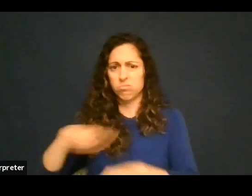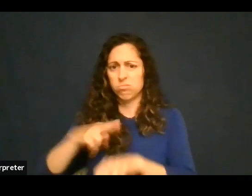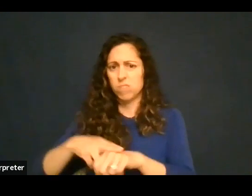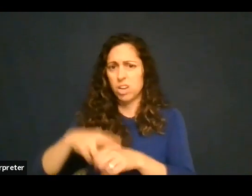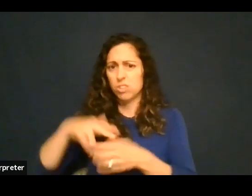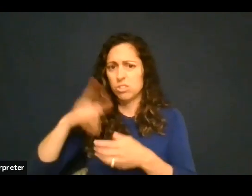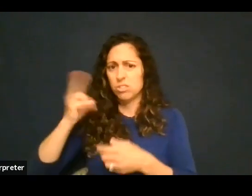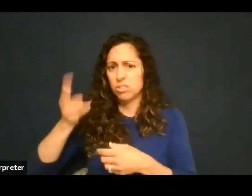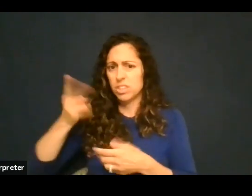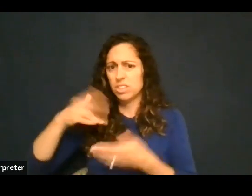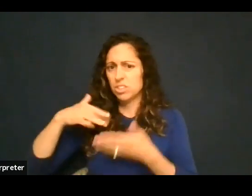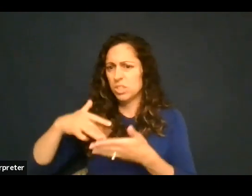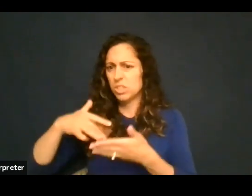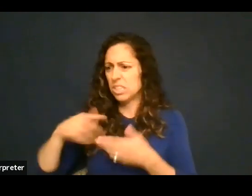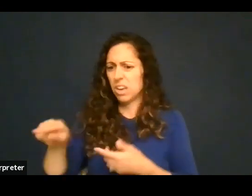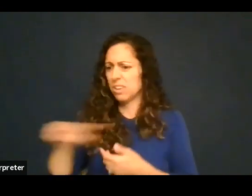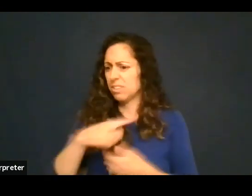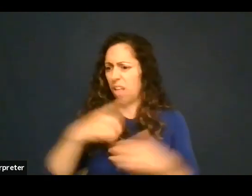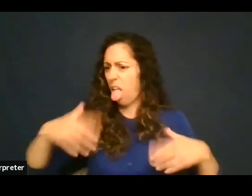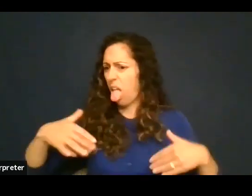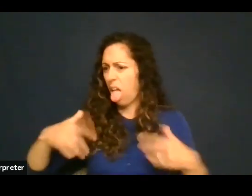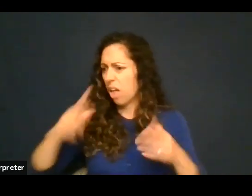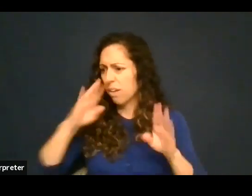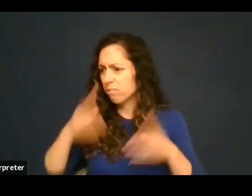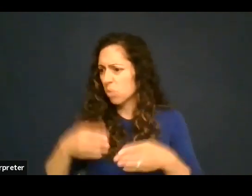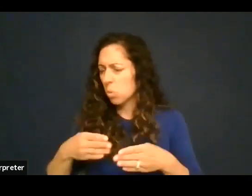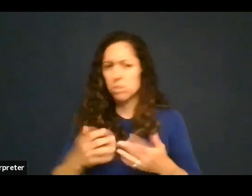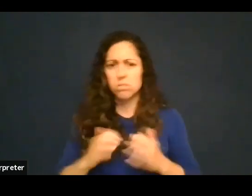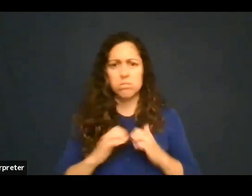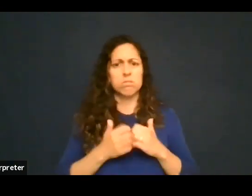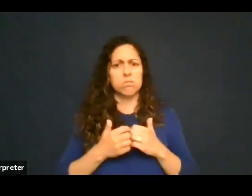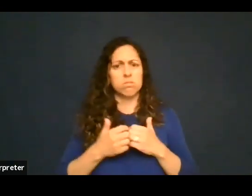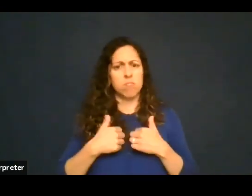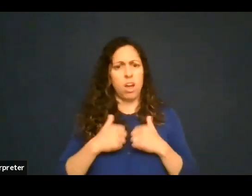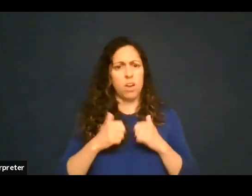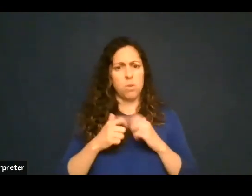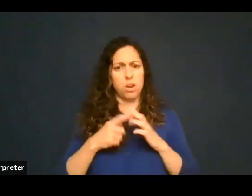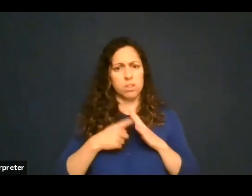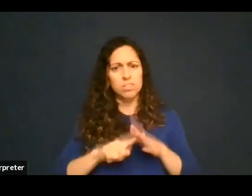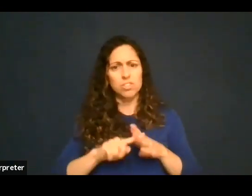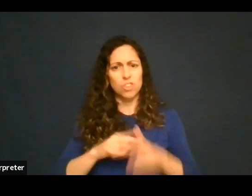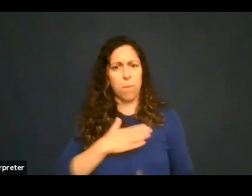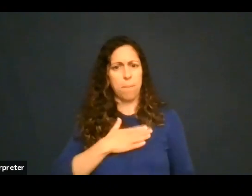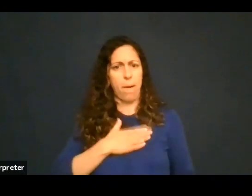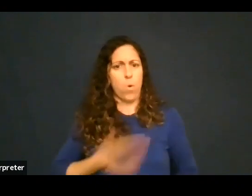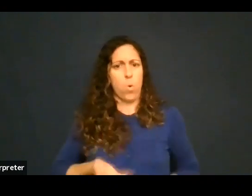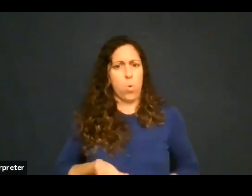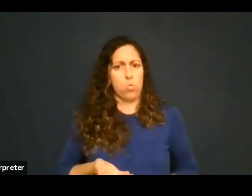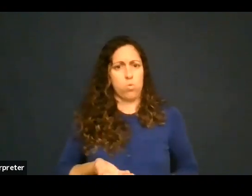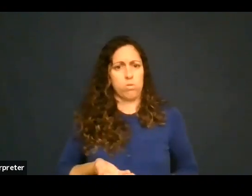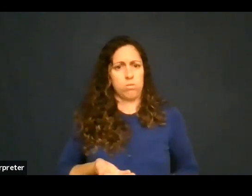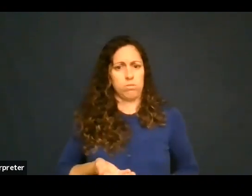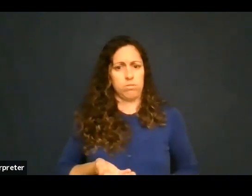How would you go about starting your own sub-type so that you make sure that you get represented?